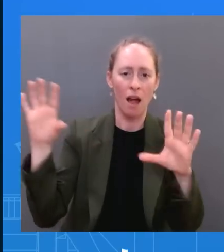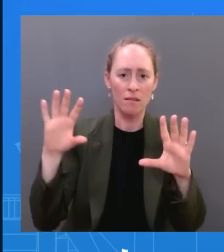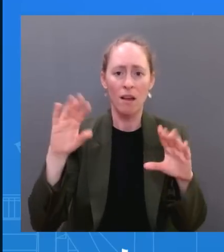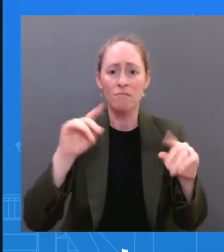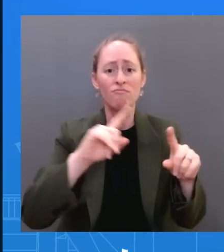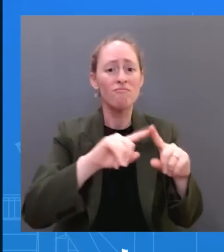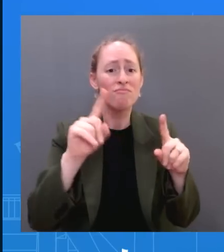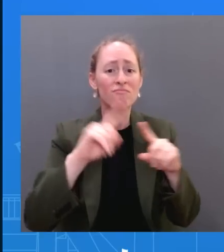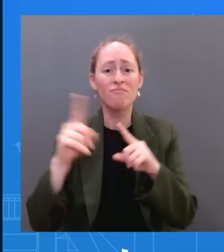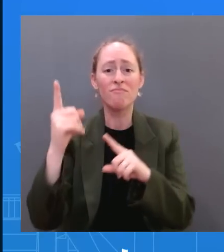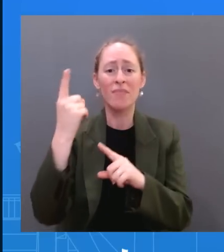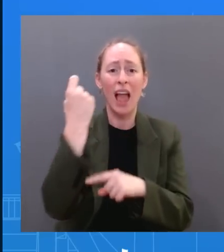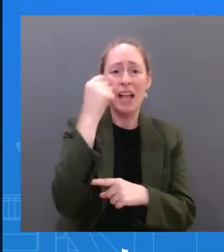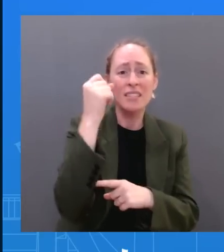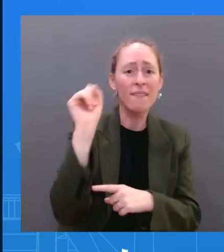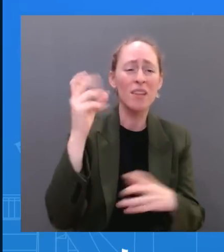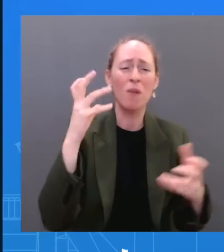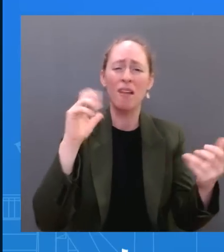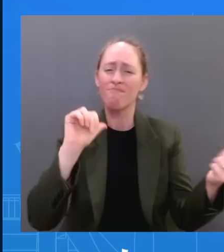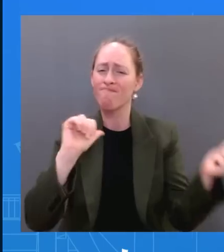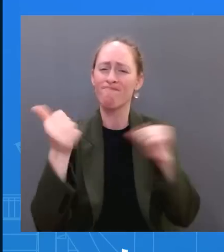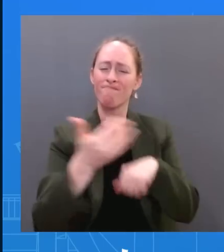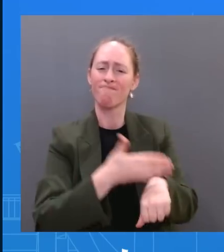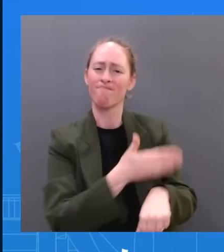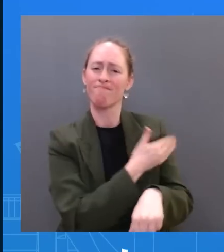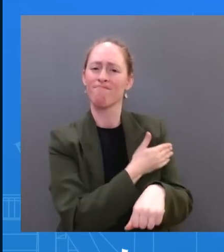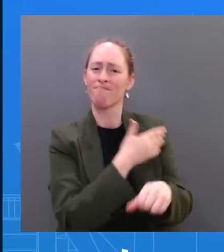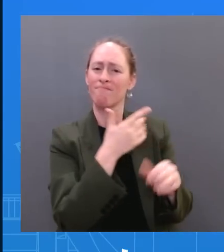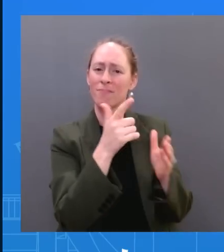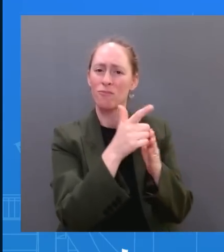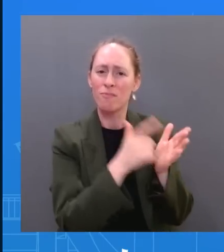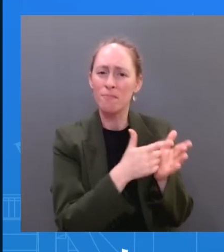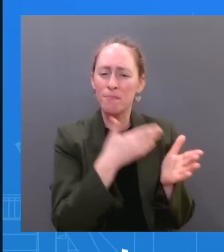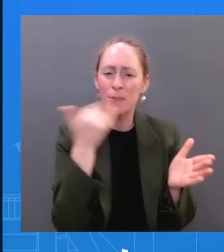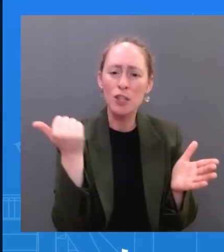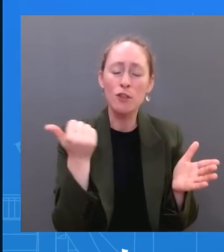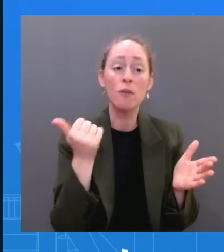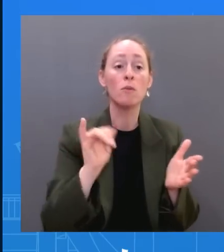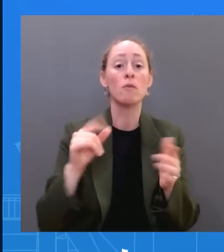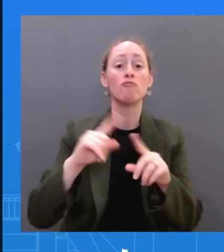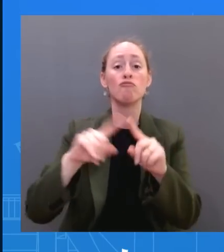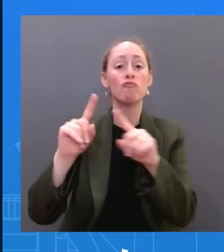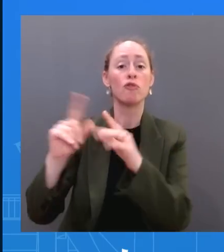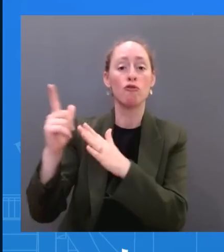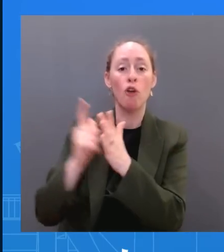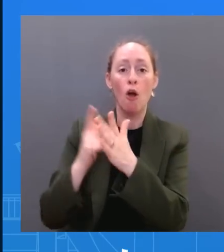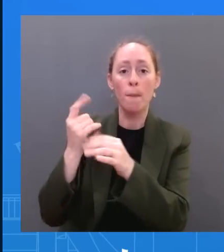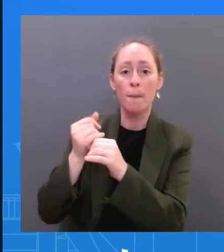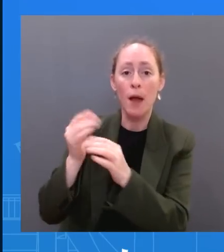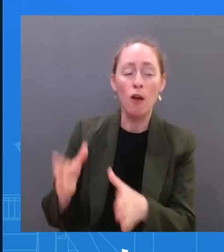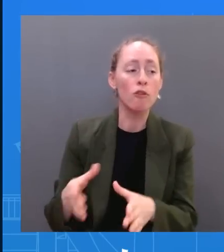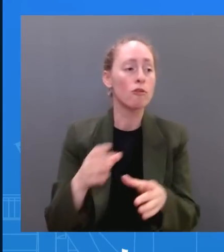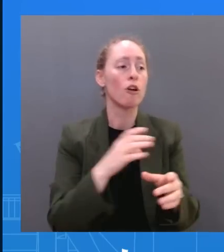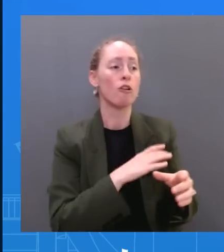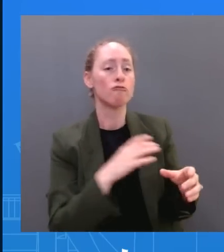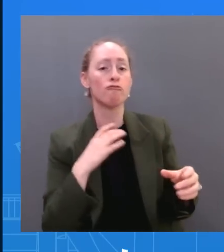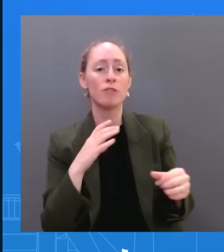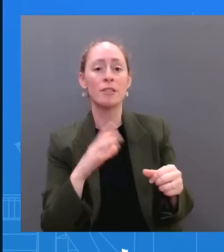and also legislators and congressional members. And so while he welcomed -- while he has been proud to sign the bill,